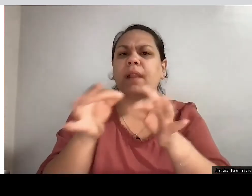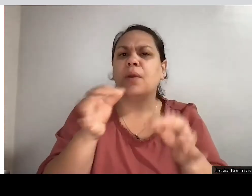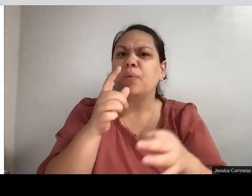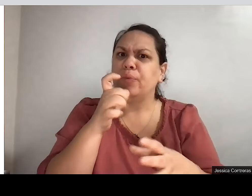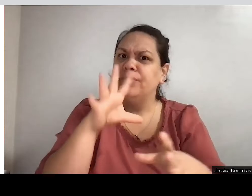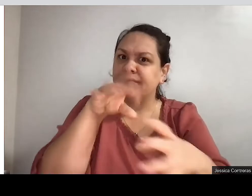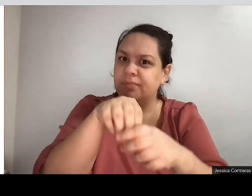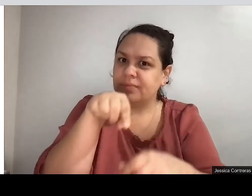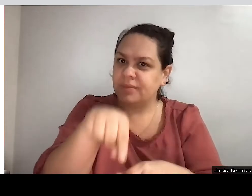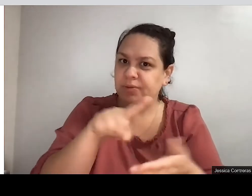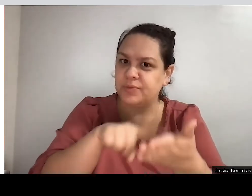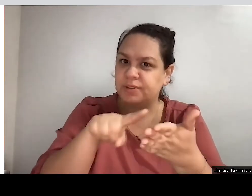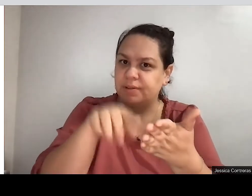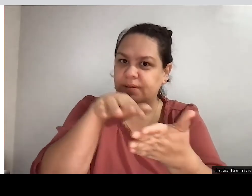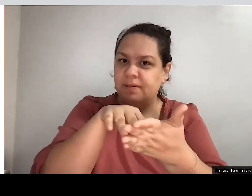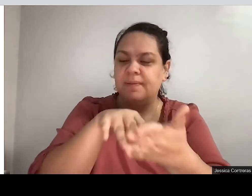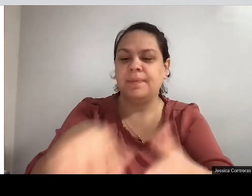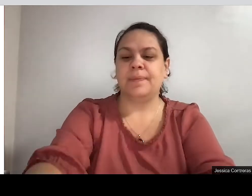Next, I’ll explain the participants of this study.